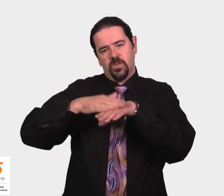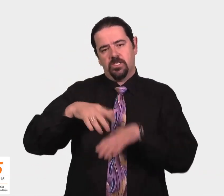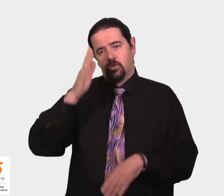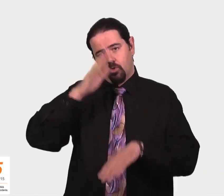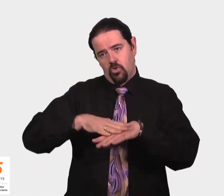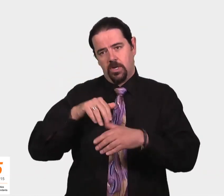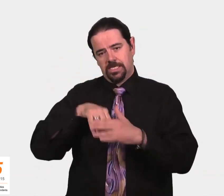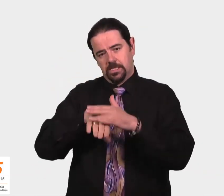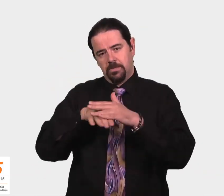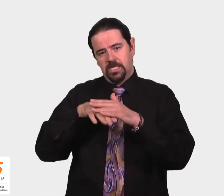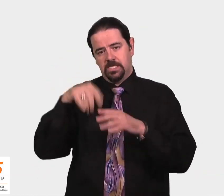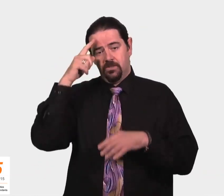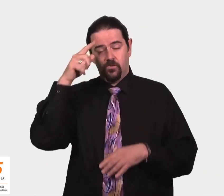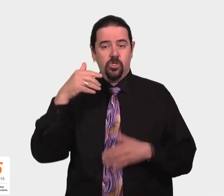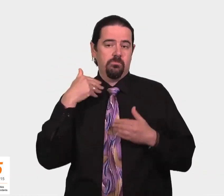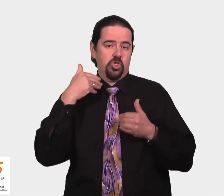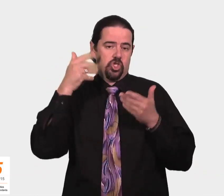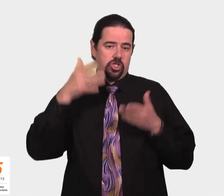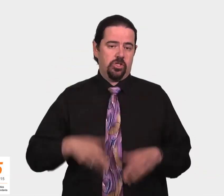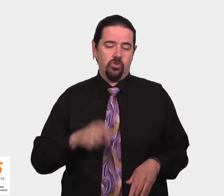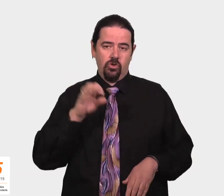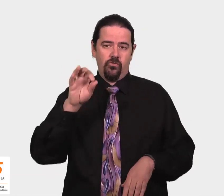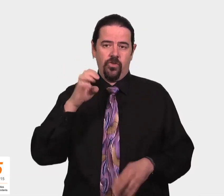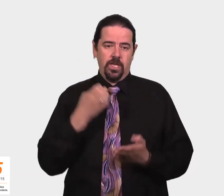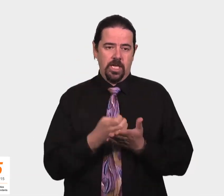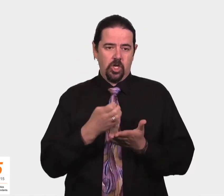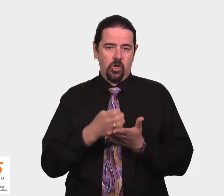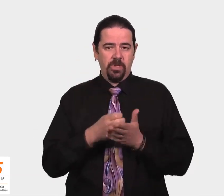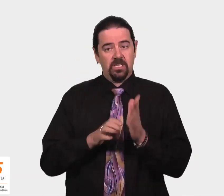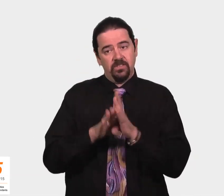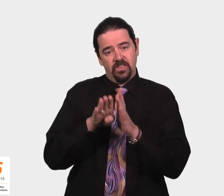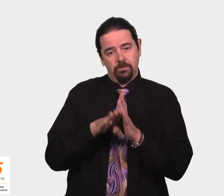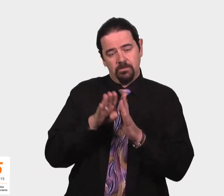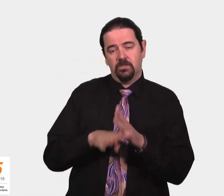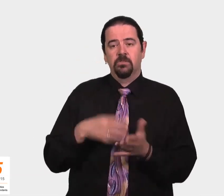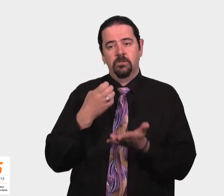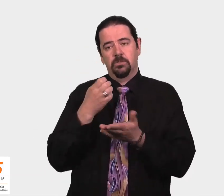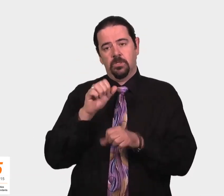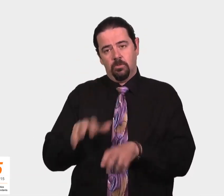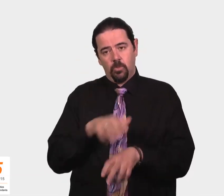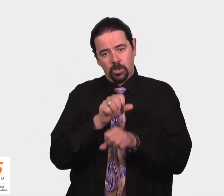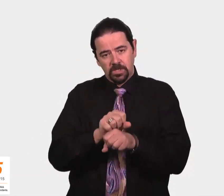Ministry of Economic Development, Employment and Infrastructure.